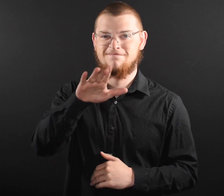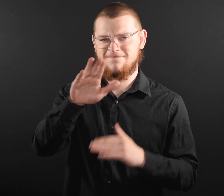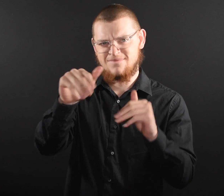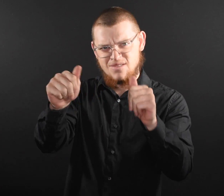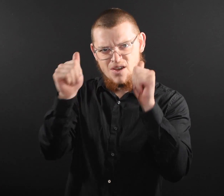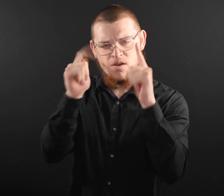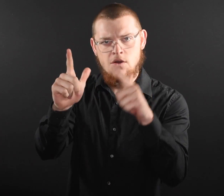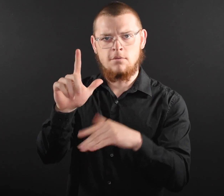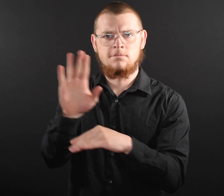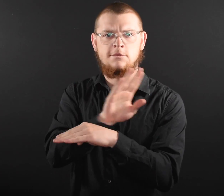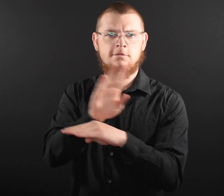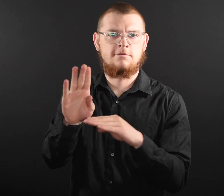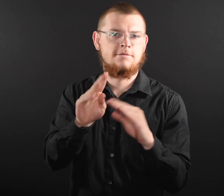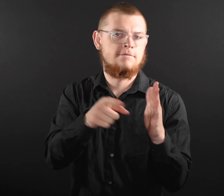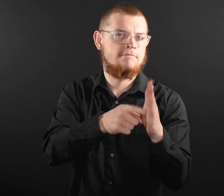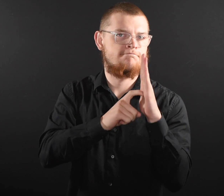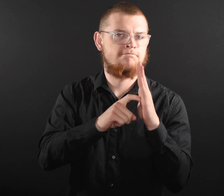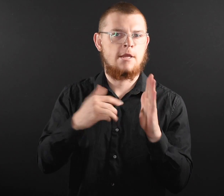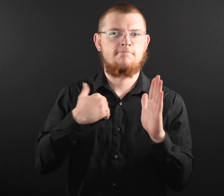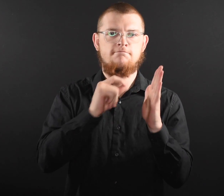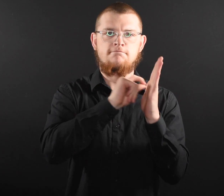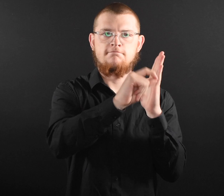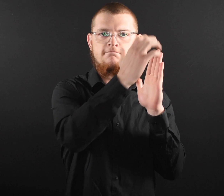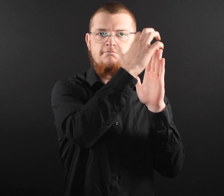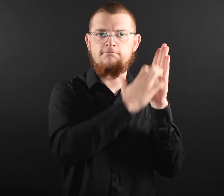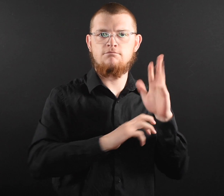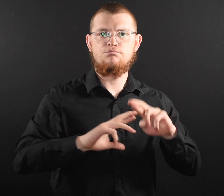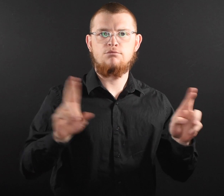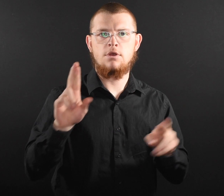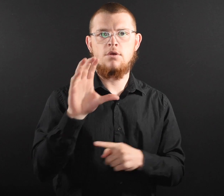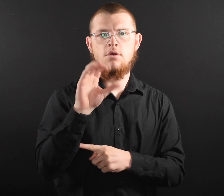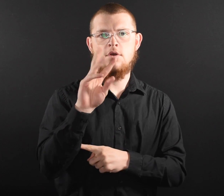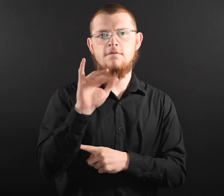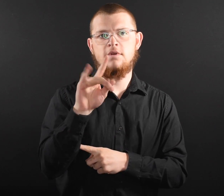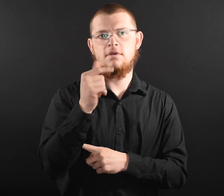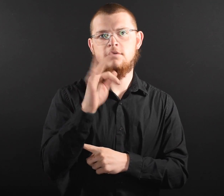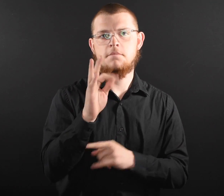All businesses are required to have a written COVID-19 Preparedness Plan